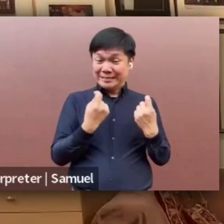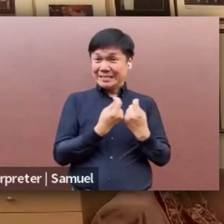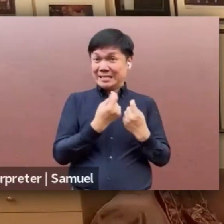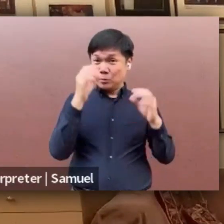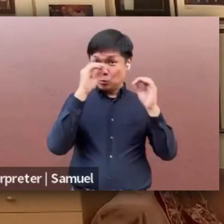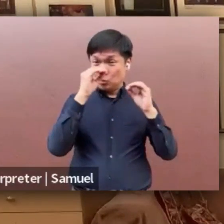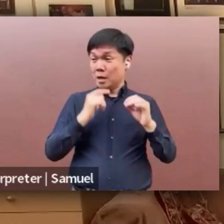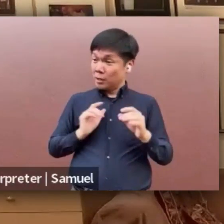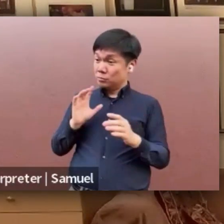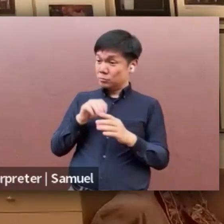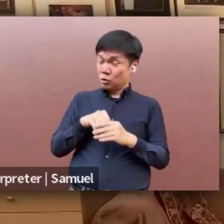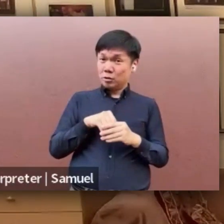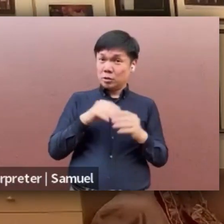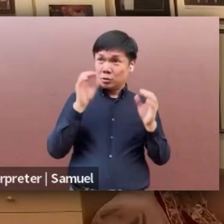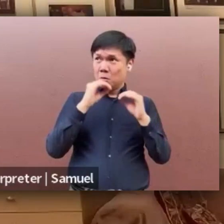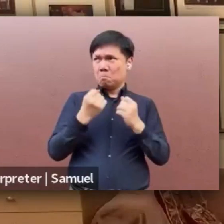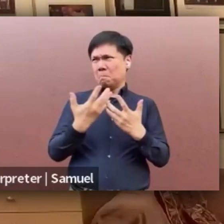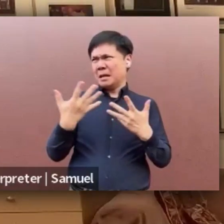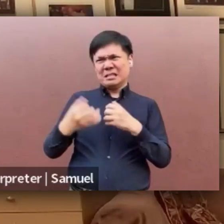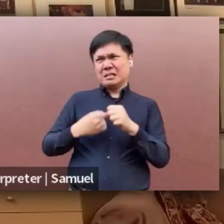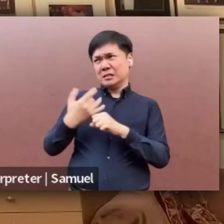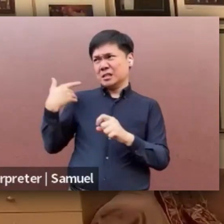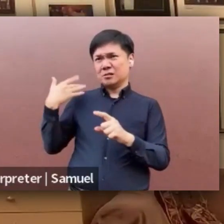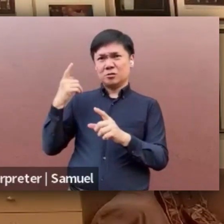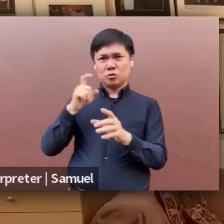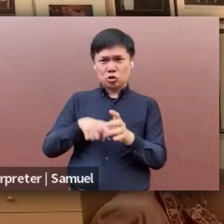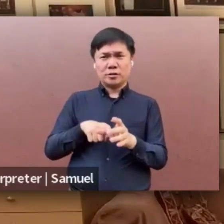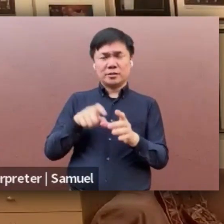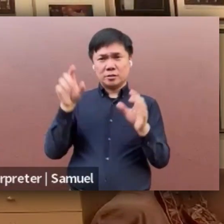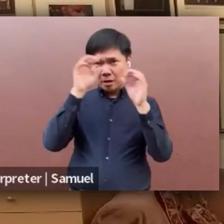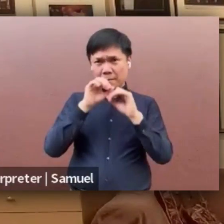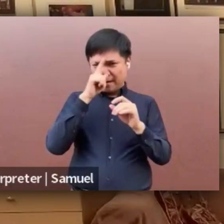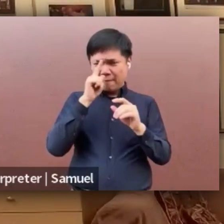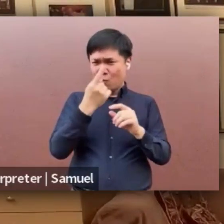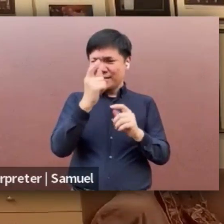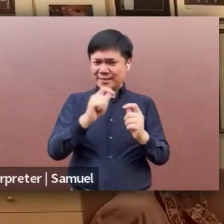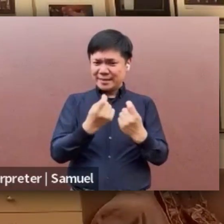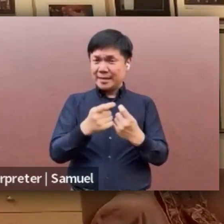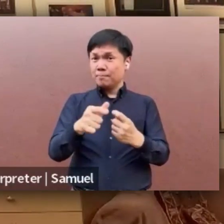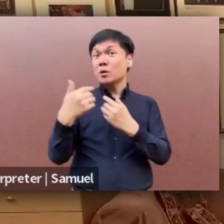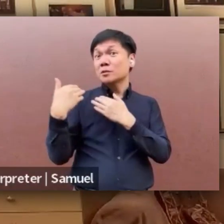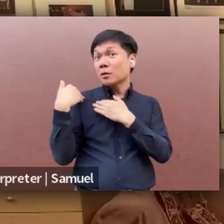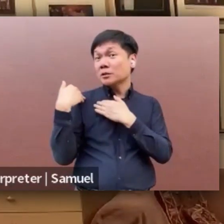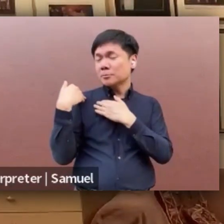had a team at Google ever since I joined the company years ago that focuses on accessibility.